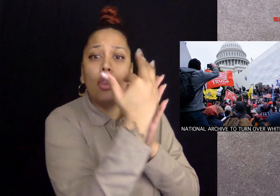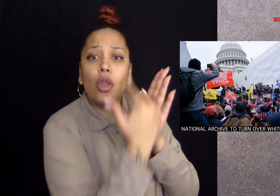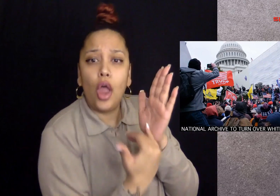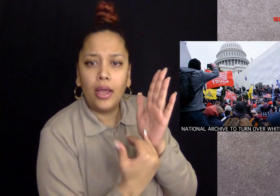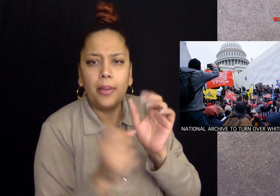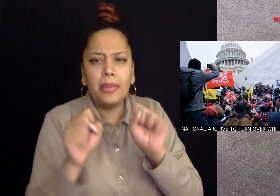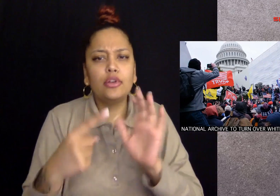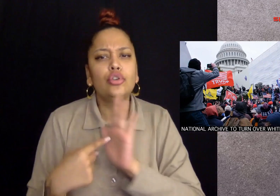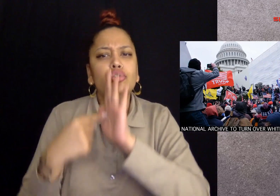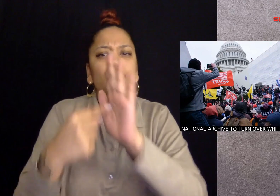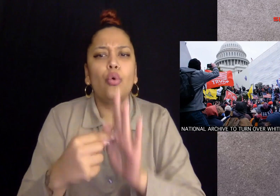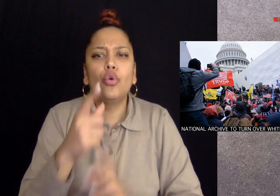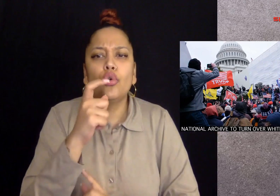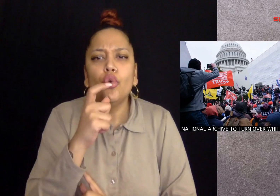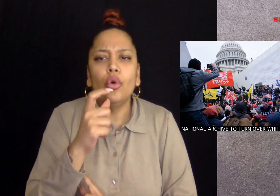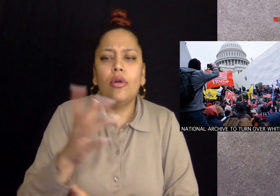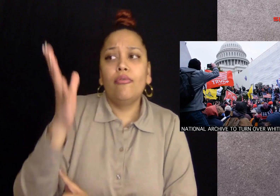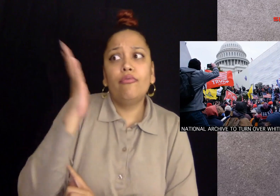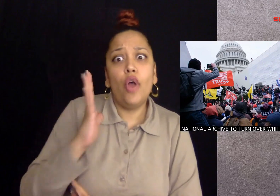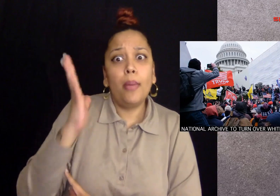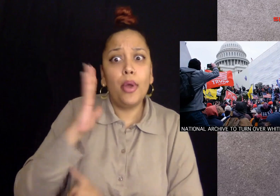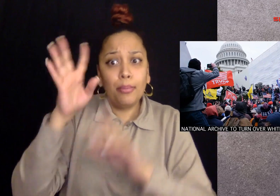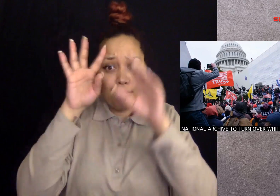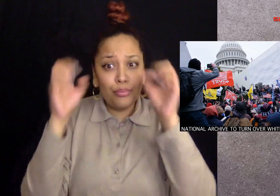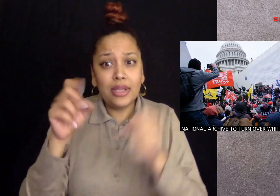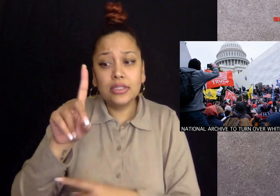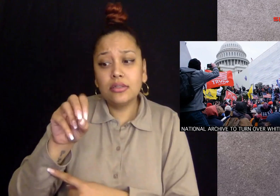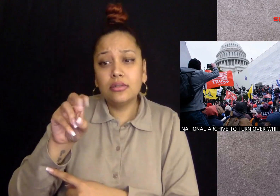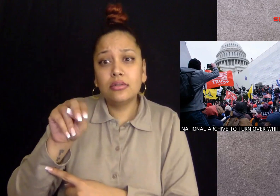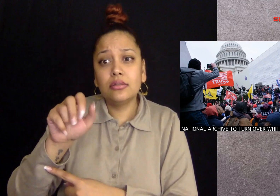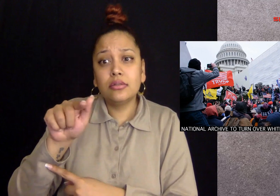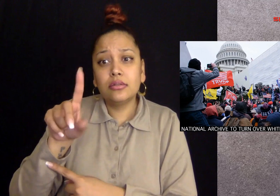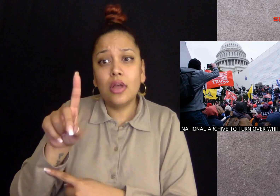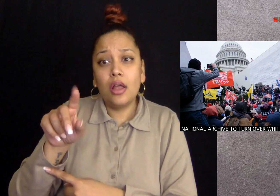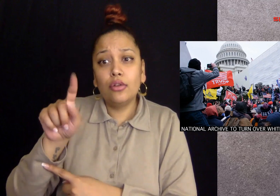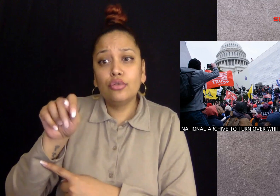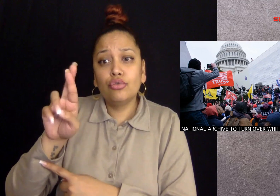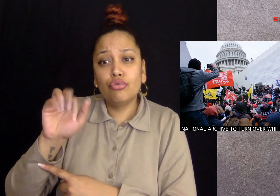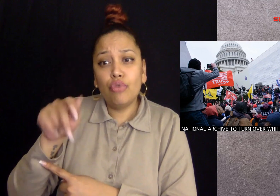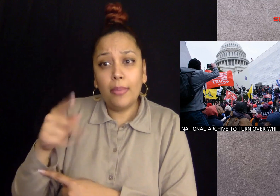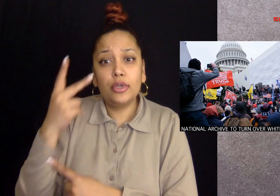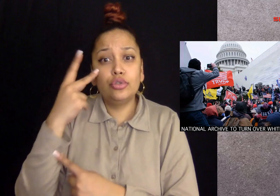president Joe Biden has refused to block the release of visitor logs that may show who